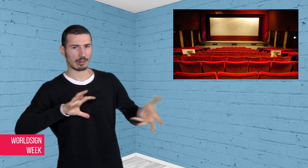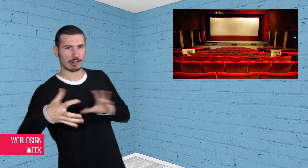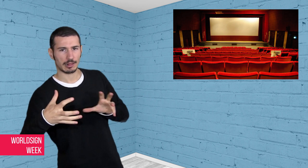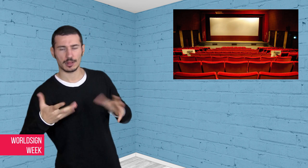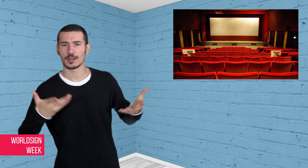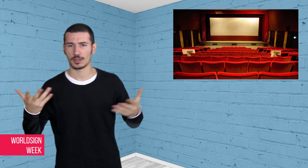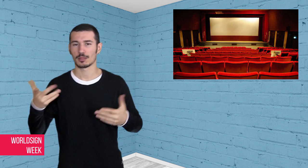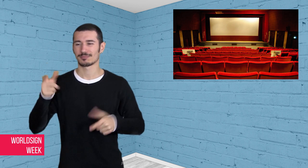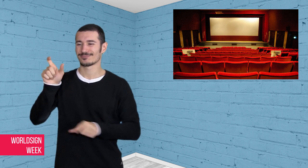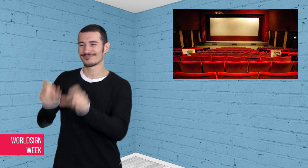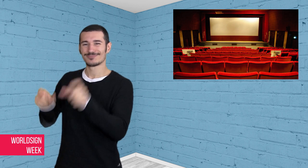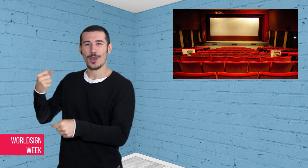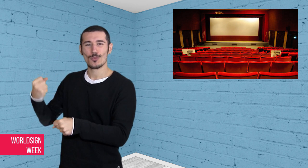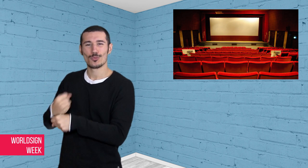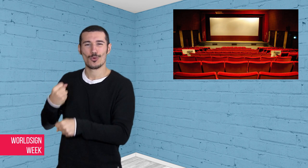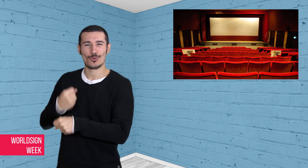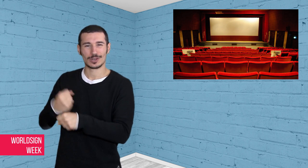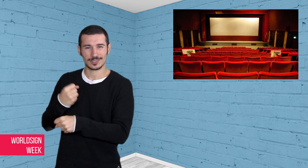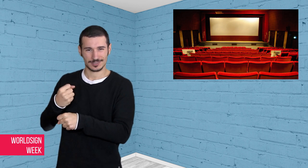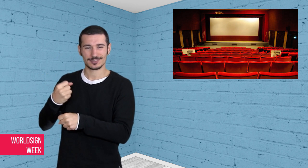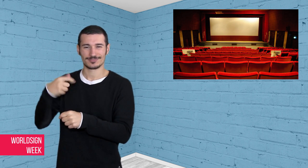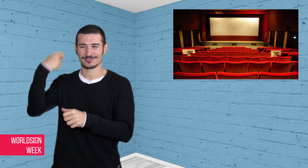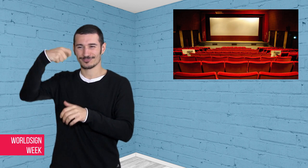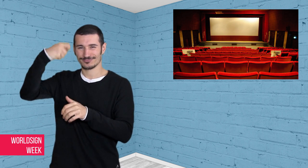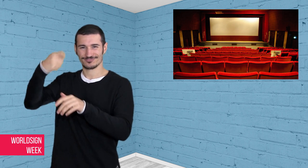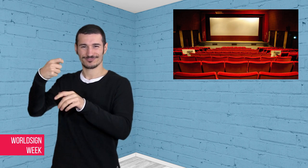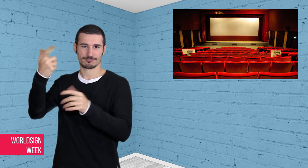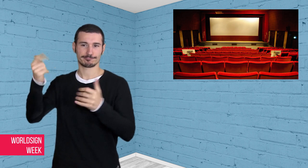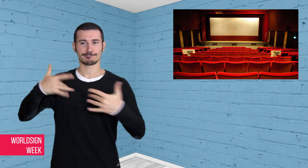workers are maimed, burned, get broken bones and even die.